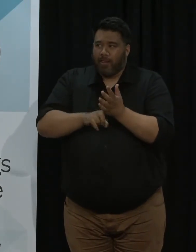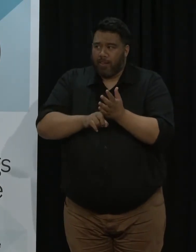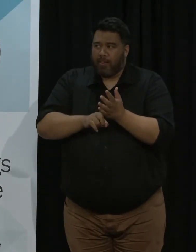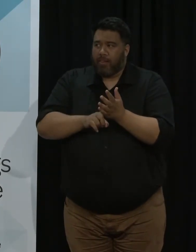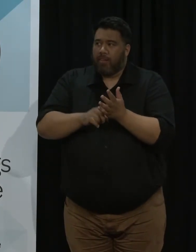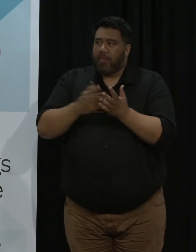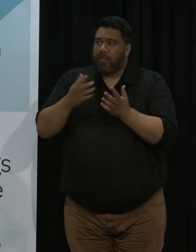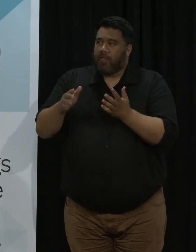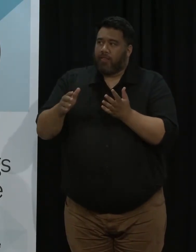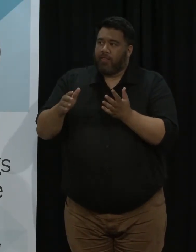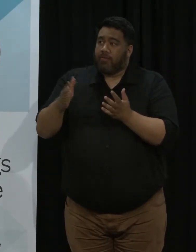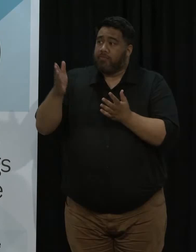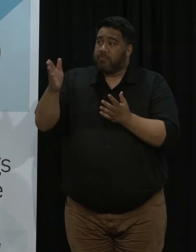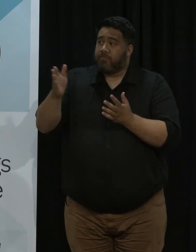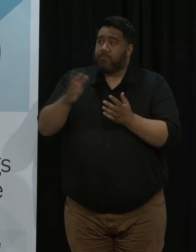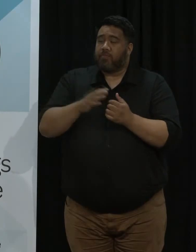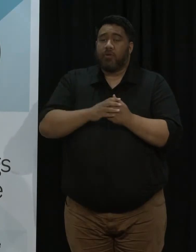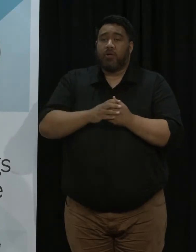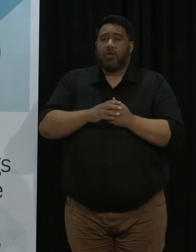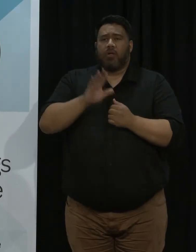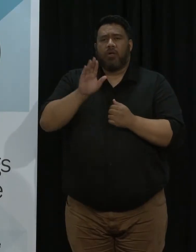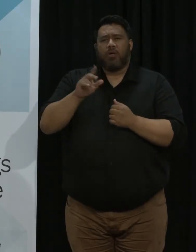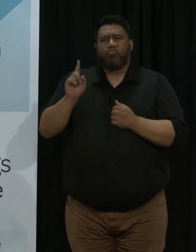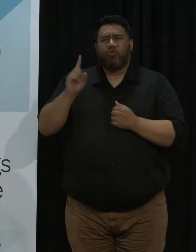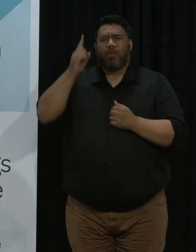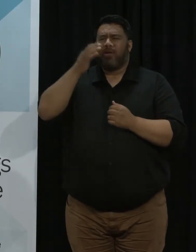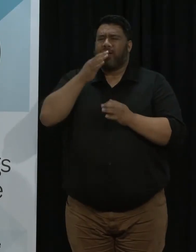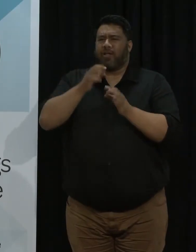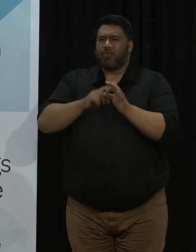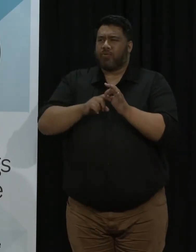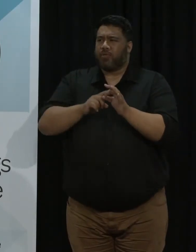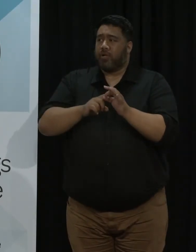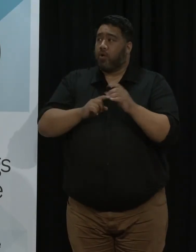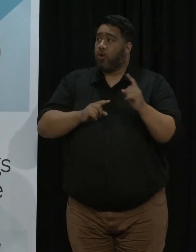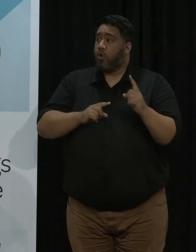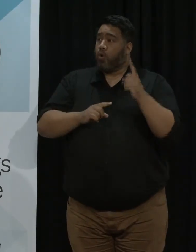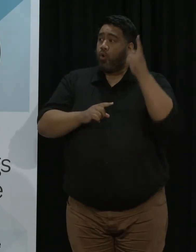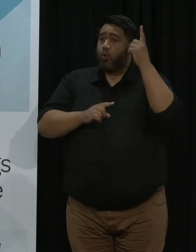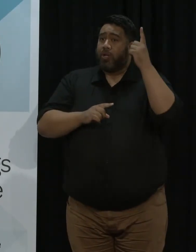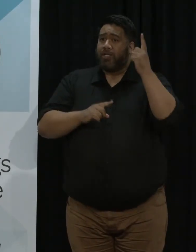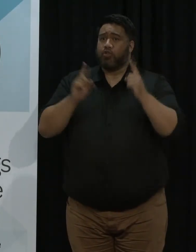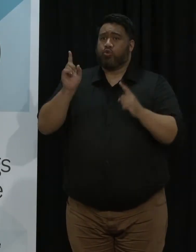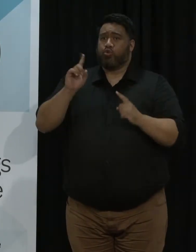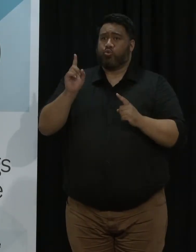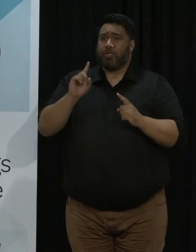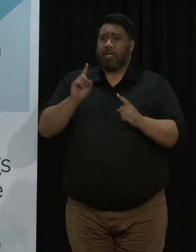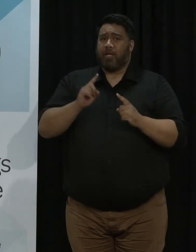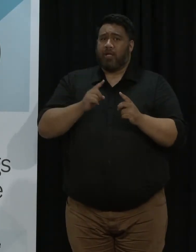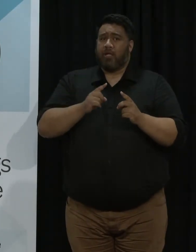Sorry, what did I say? Forgive me. John, Michael, and